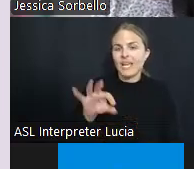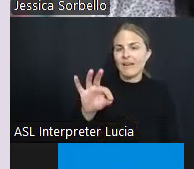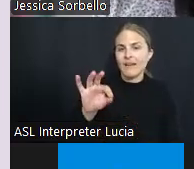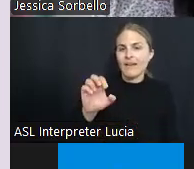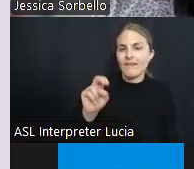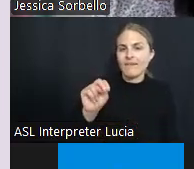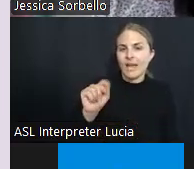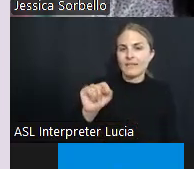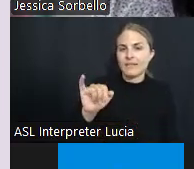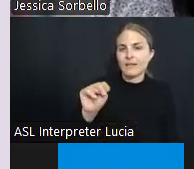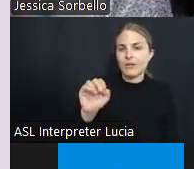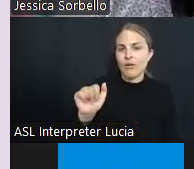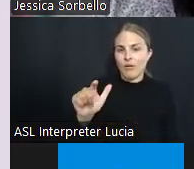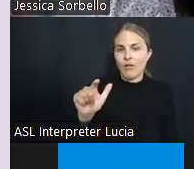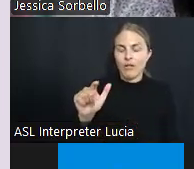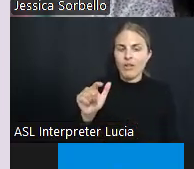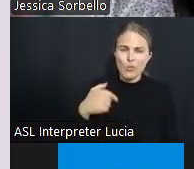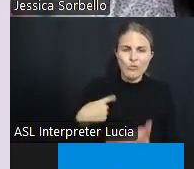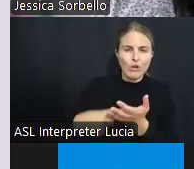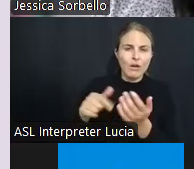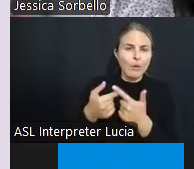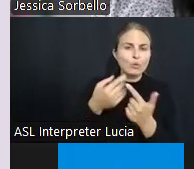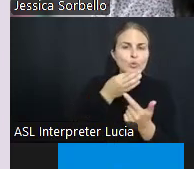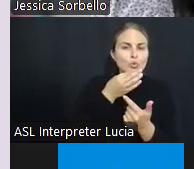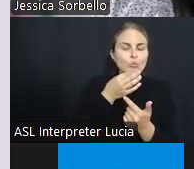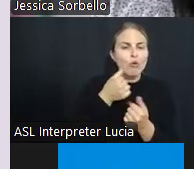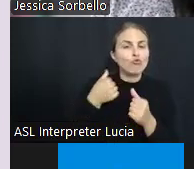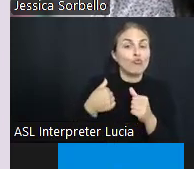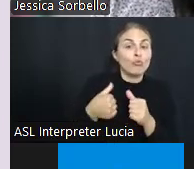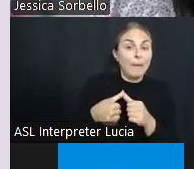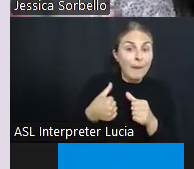no one is immune from that risk. Which again, is why we